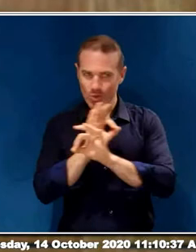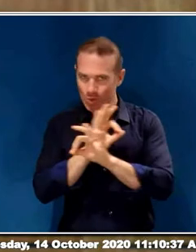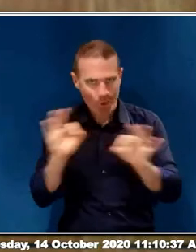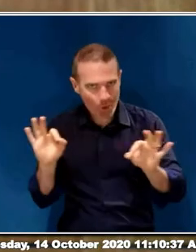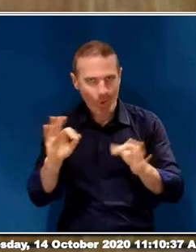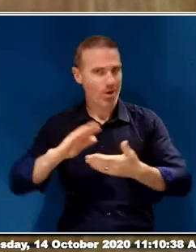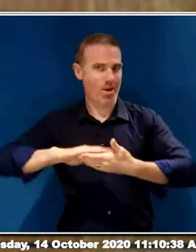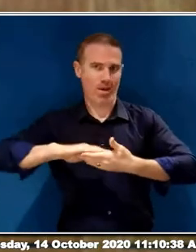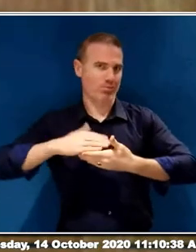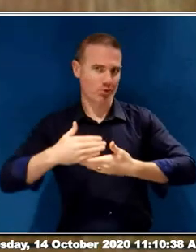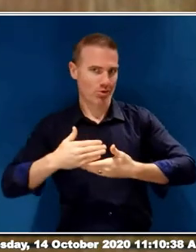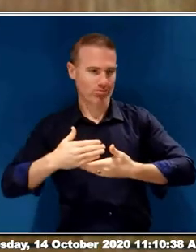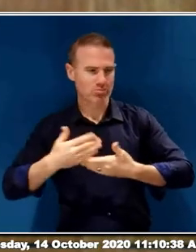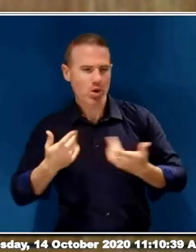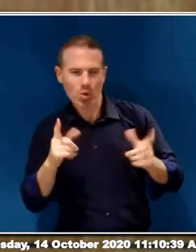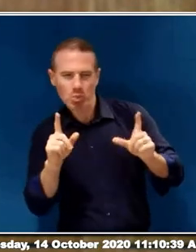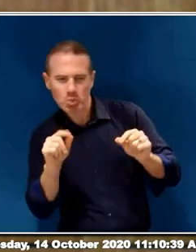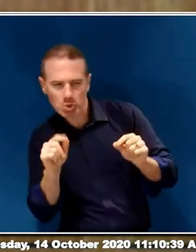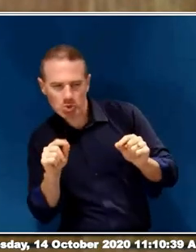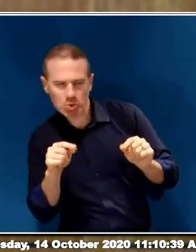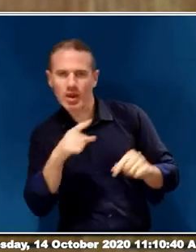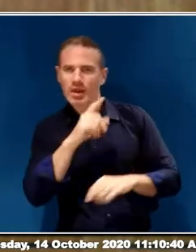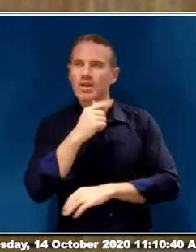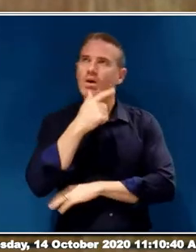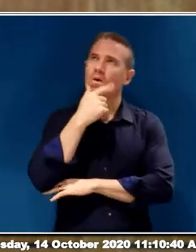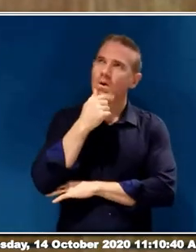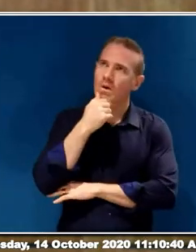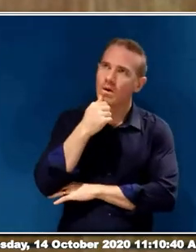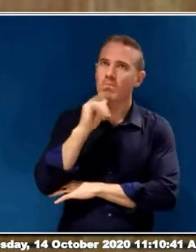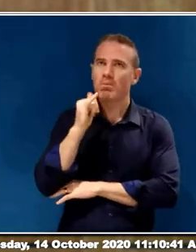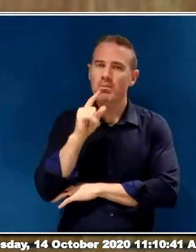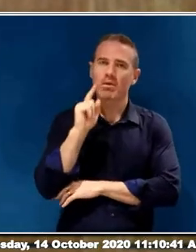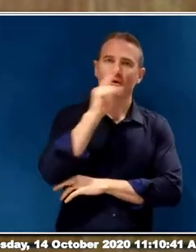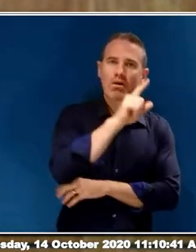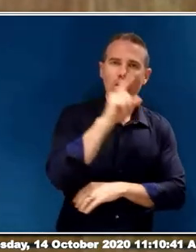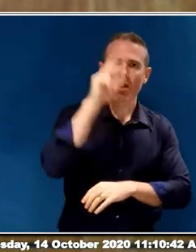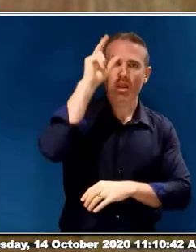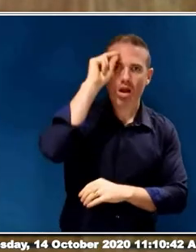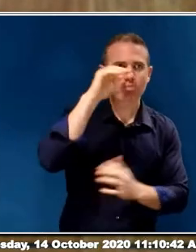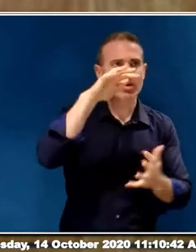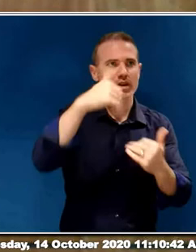“Could we go to the library and get some books?” “Could I have some sensory or